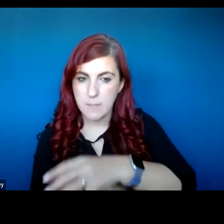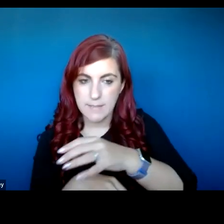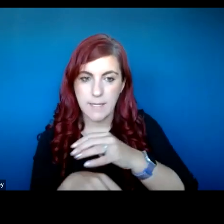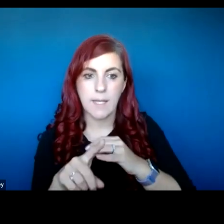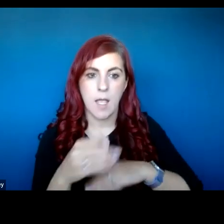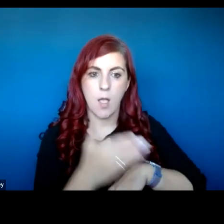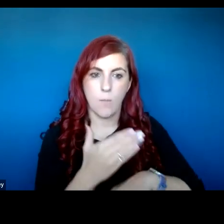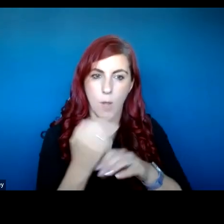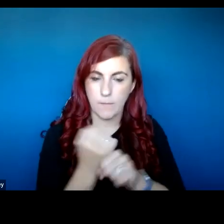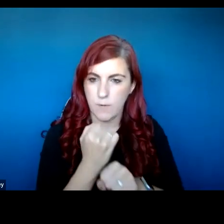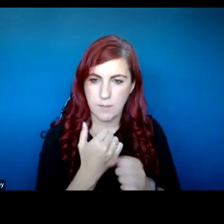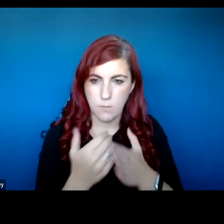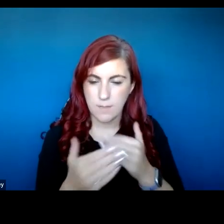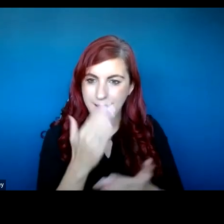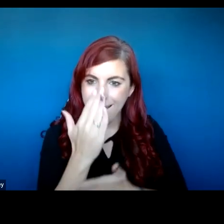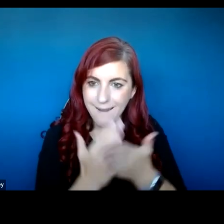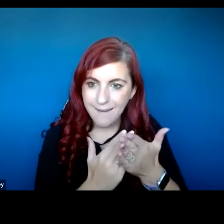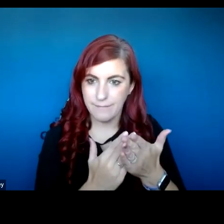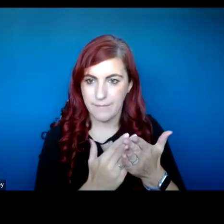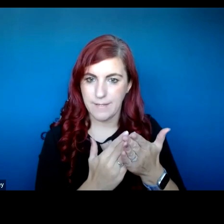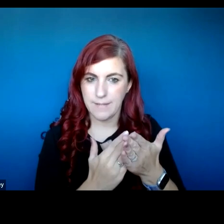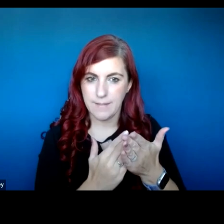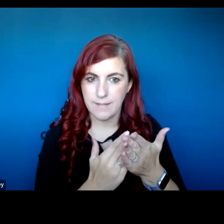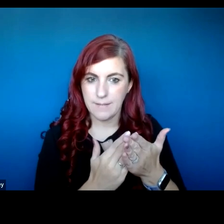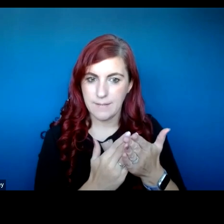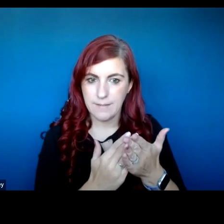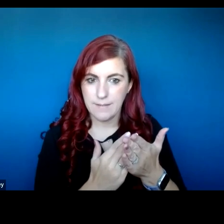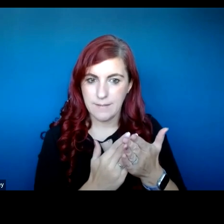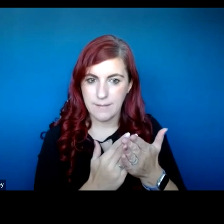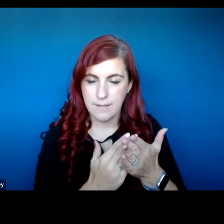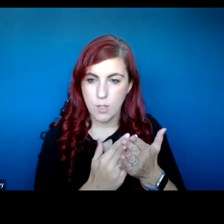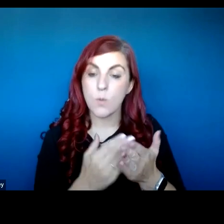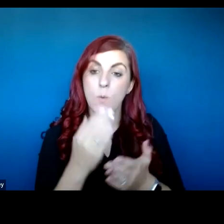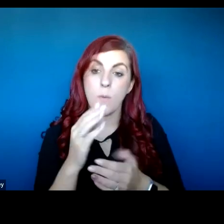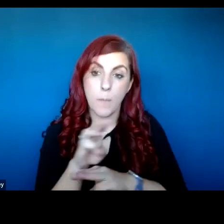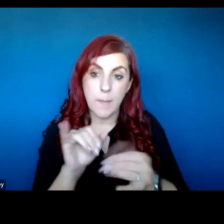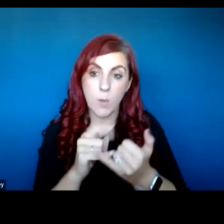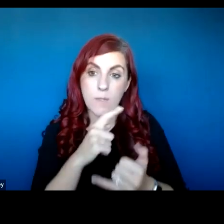rate that is half that of those that indicate they have a disability to some extent.